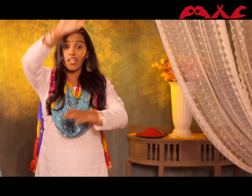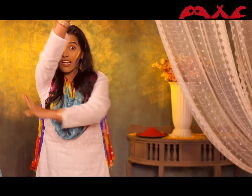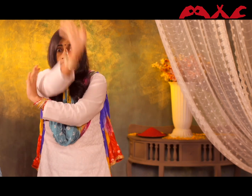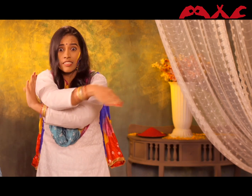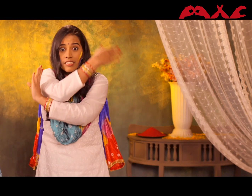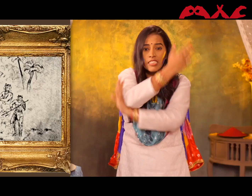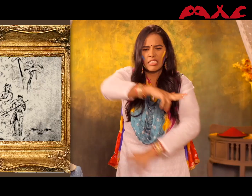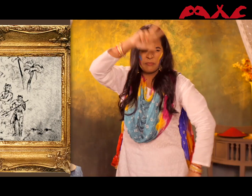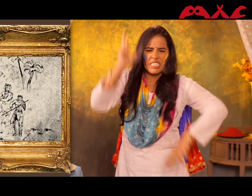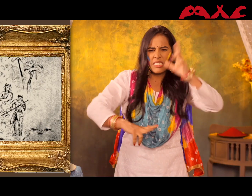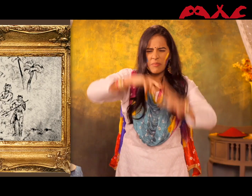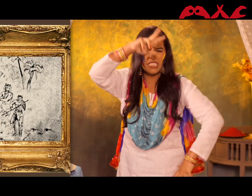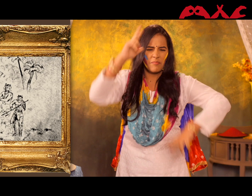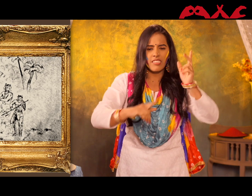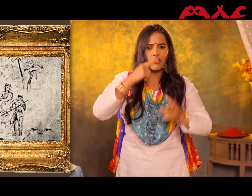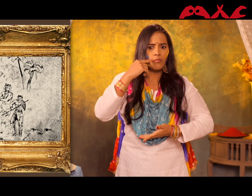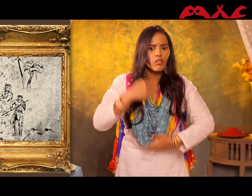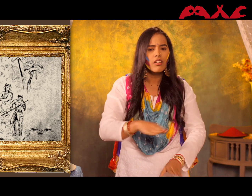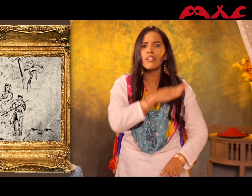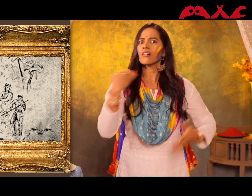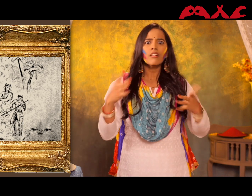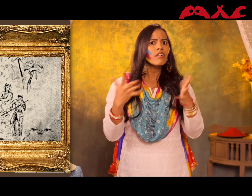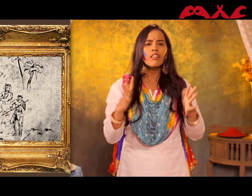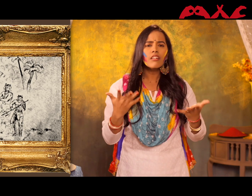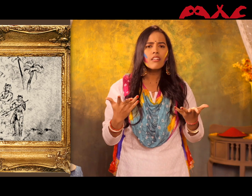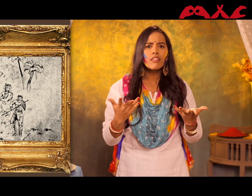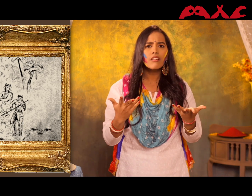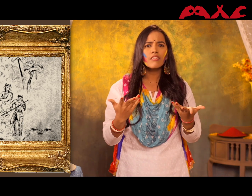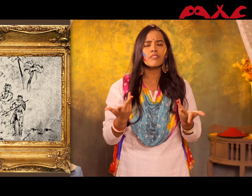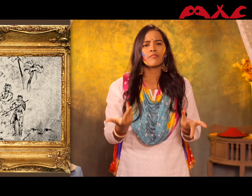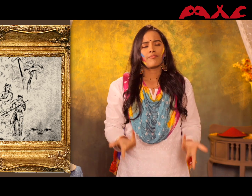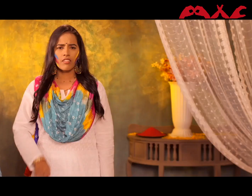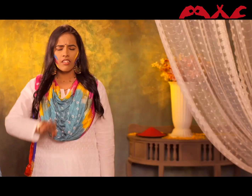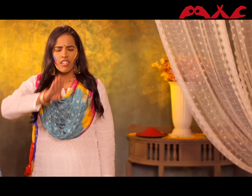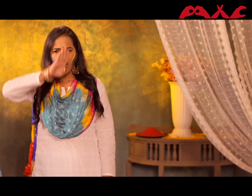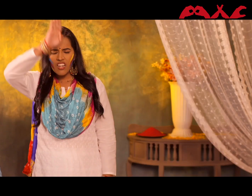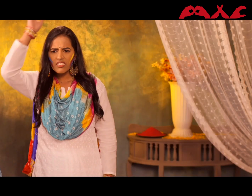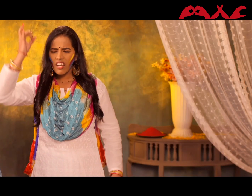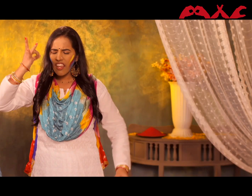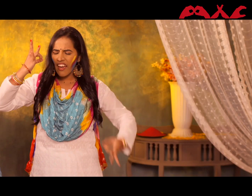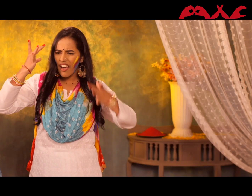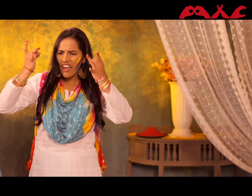When the king saw that he survived the fall, he tried to get him trampled by elephants, but that child still didn't die.